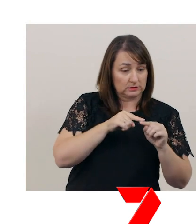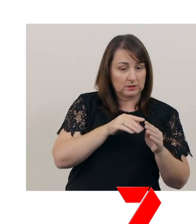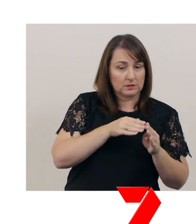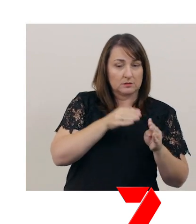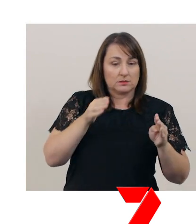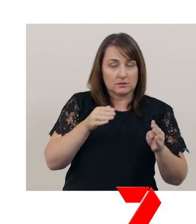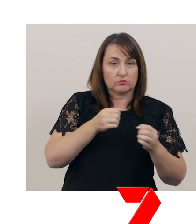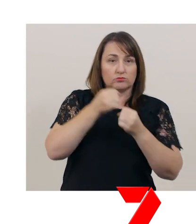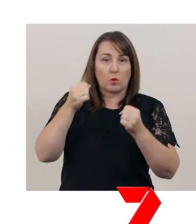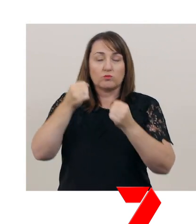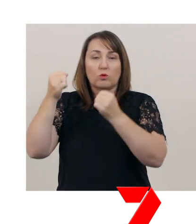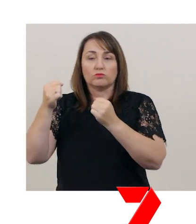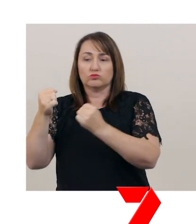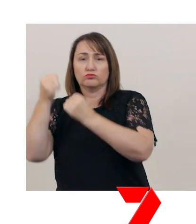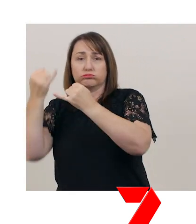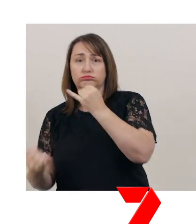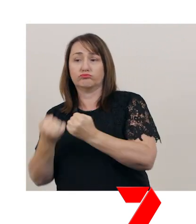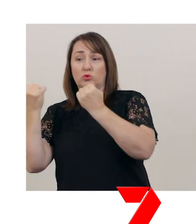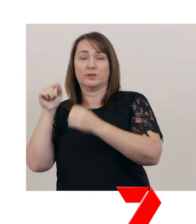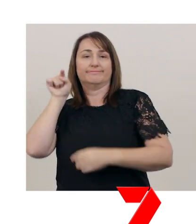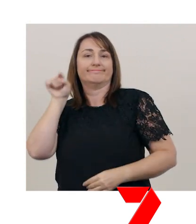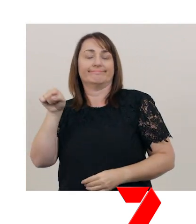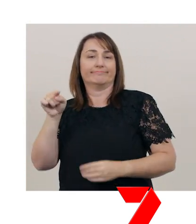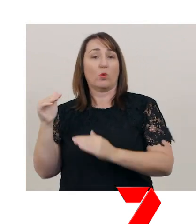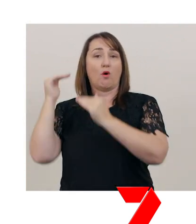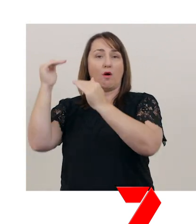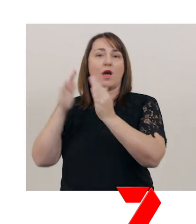where the word has the strongest degree of obligation.